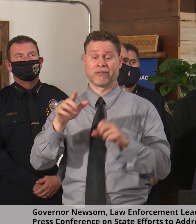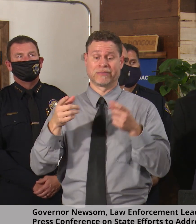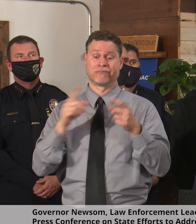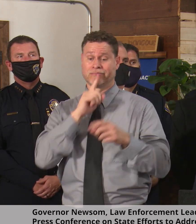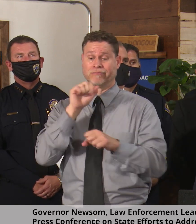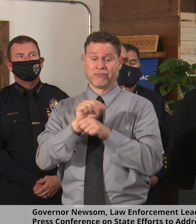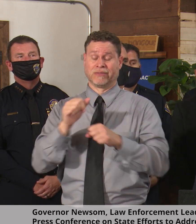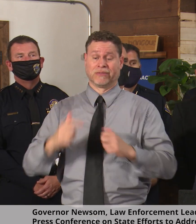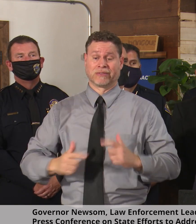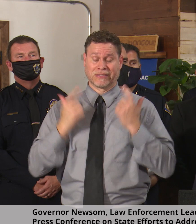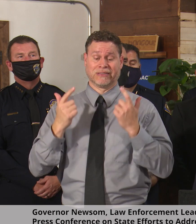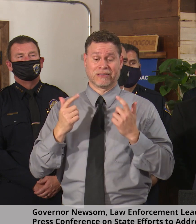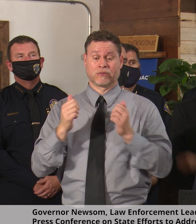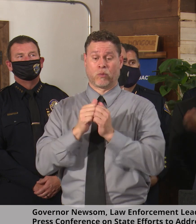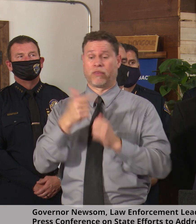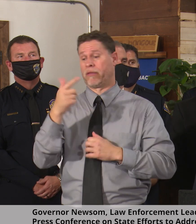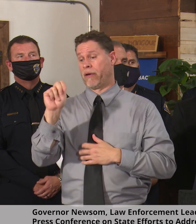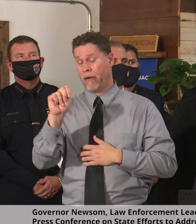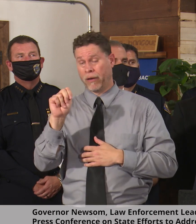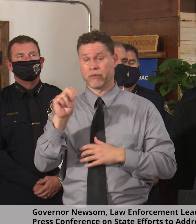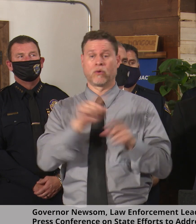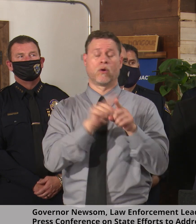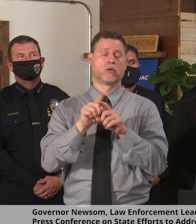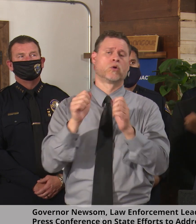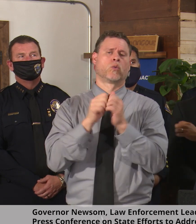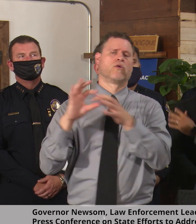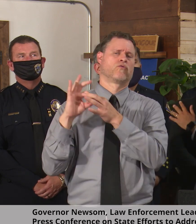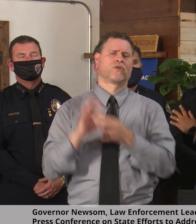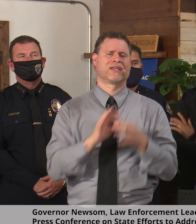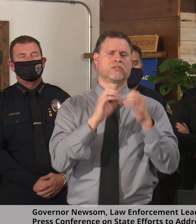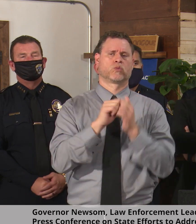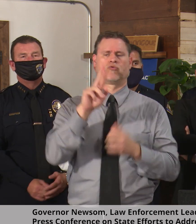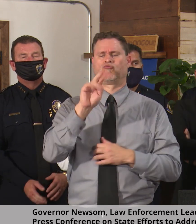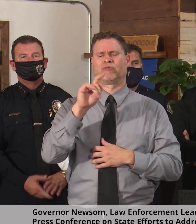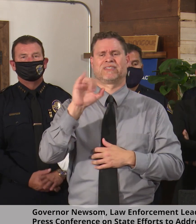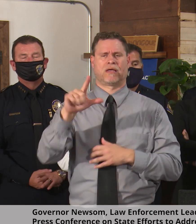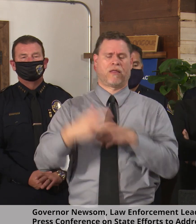not only as it relates to gun but also as it relates to retail theft and burglary,